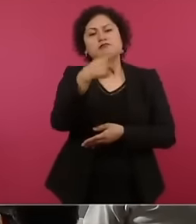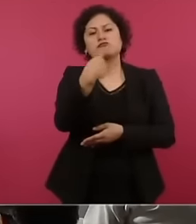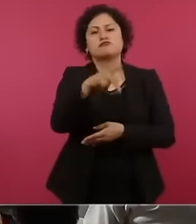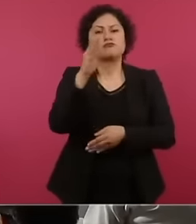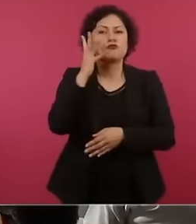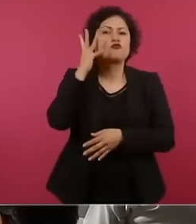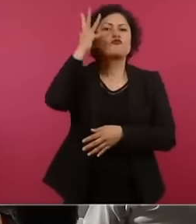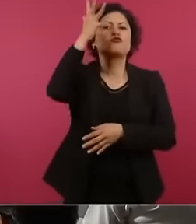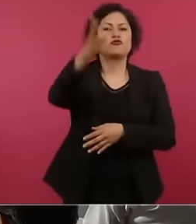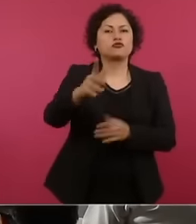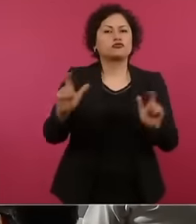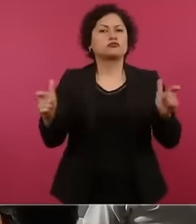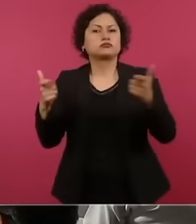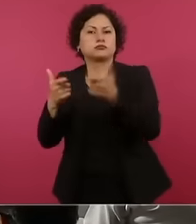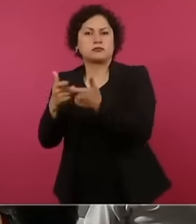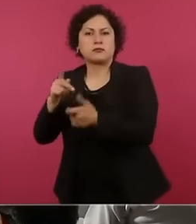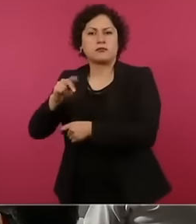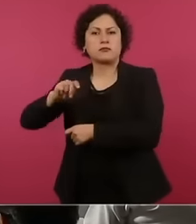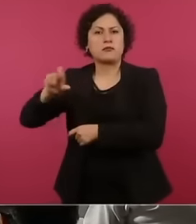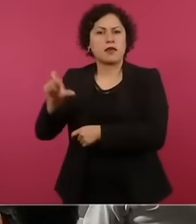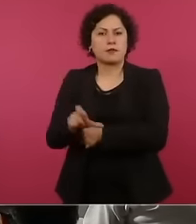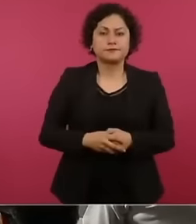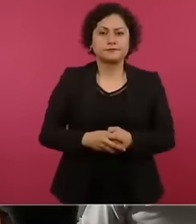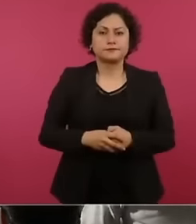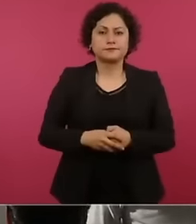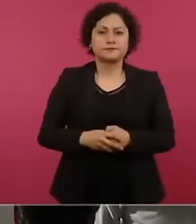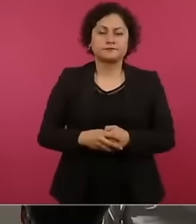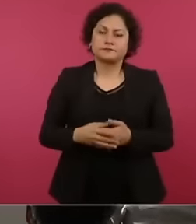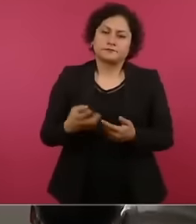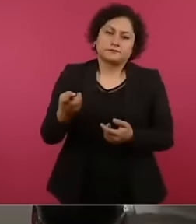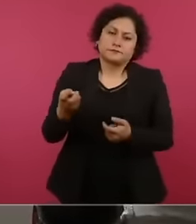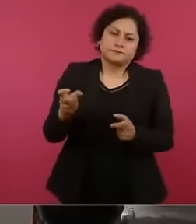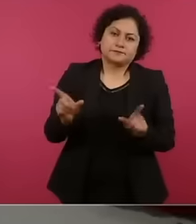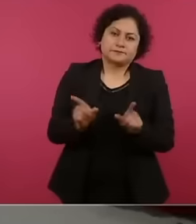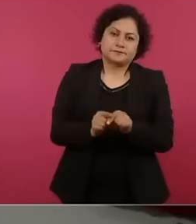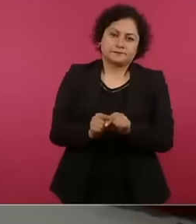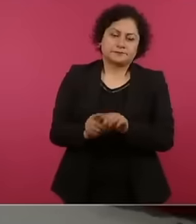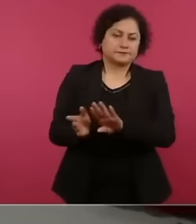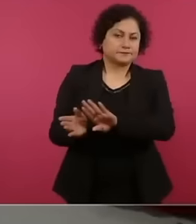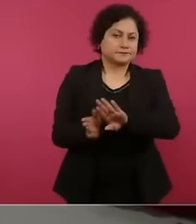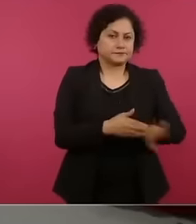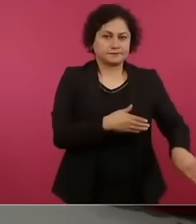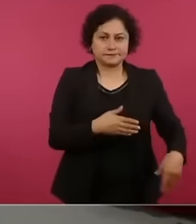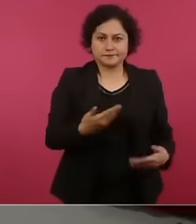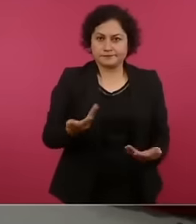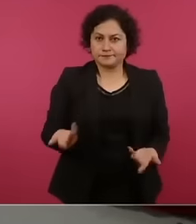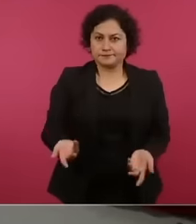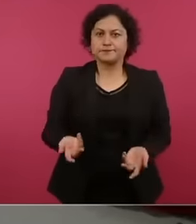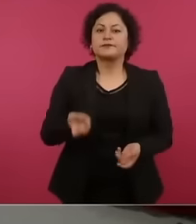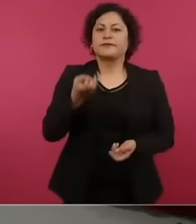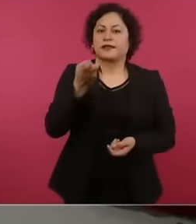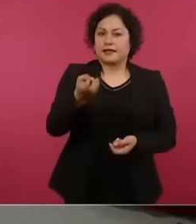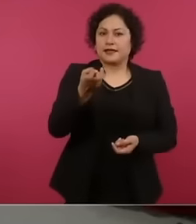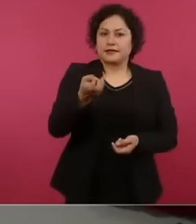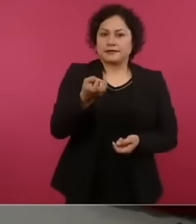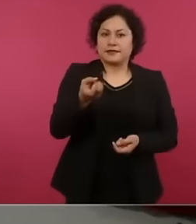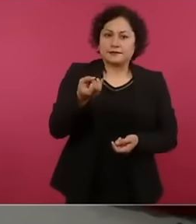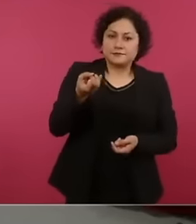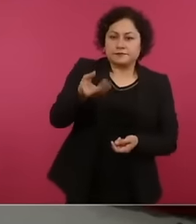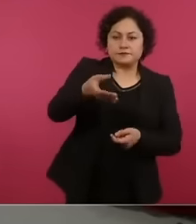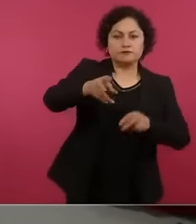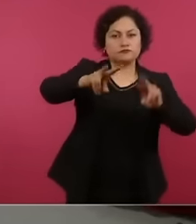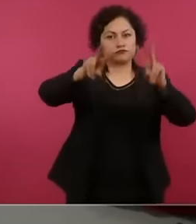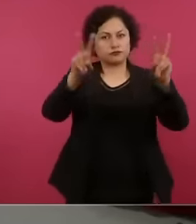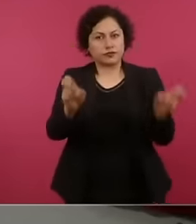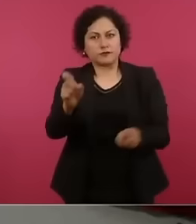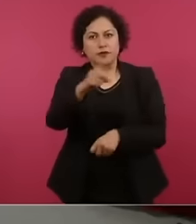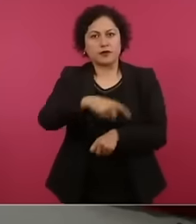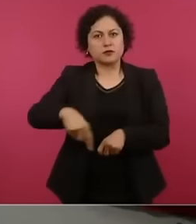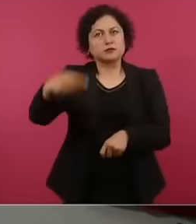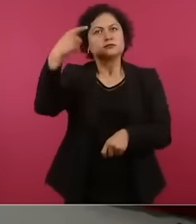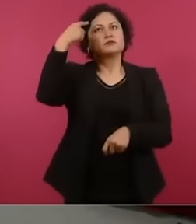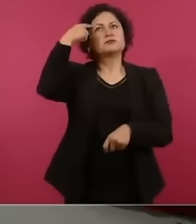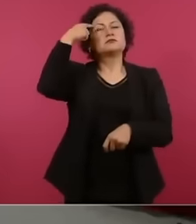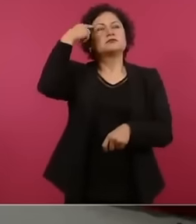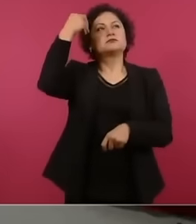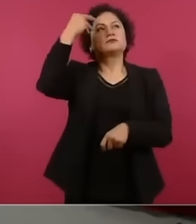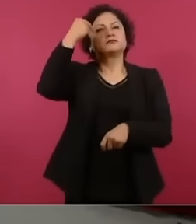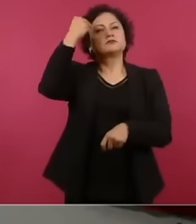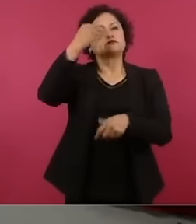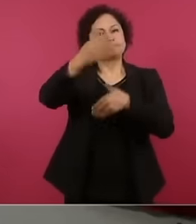Invest in the future is nothing more start talking about this topic let's go let's answer